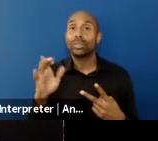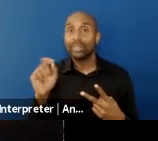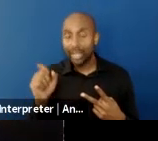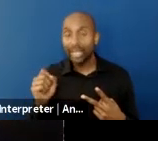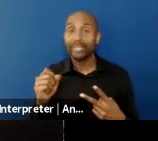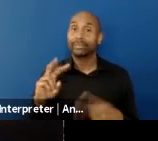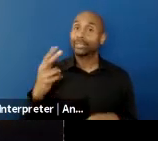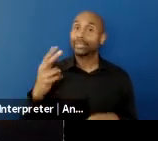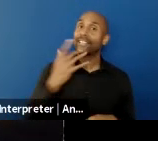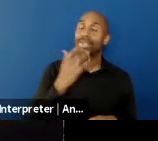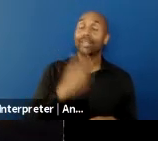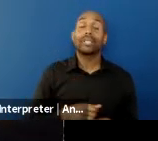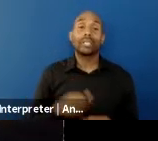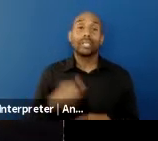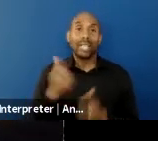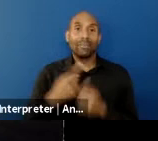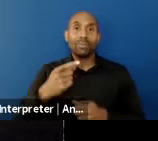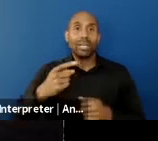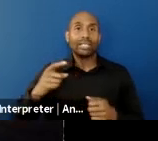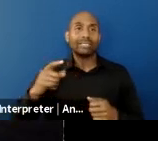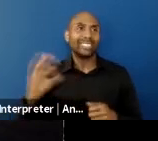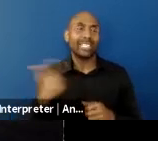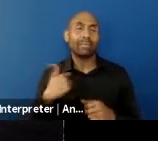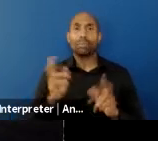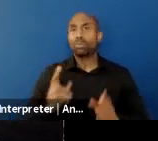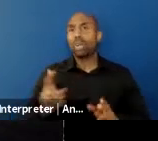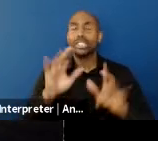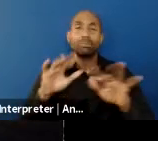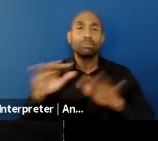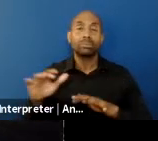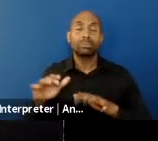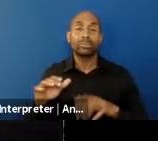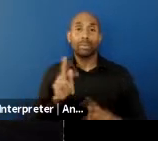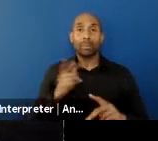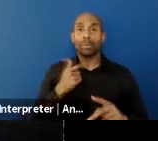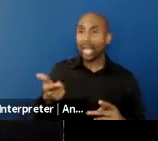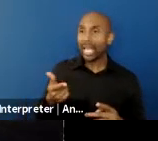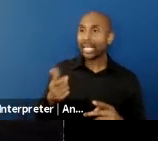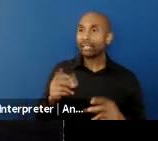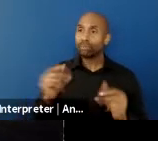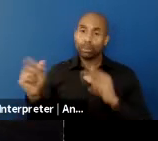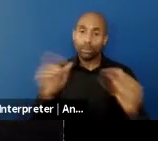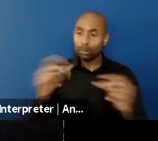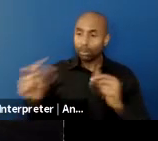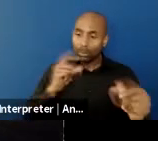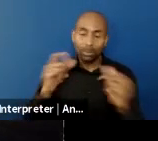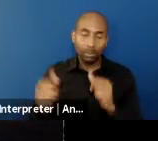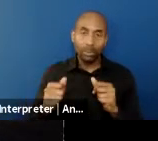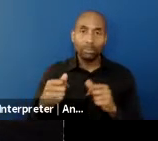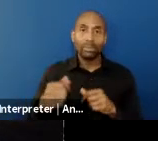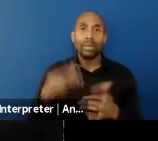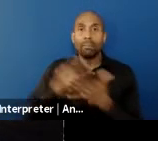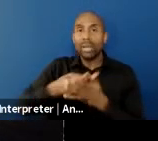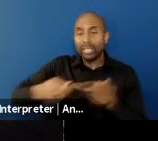And customers in line. I would stare at the cartoon characters wrapping around the stall. Donald Duck, Simpson, Snoopy. Saying how good the food was. It was true. Rival deli spot was in front called the Baron.